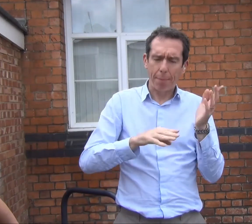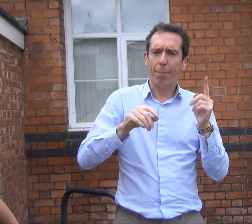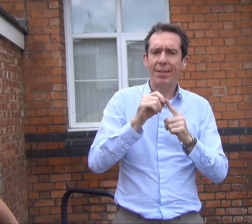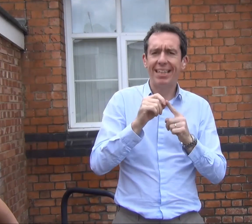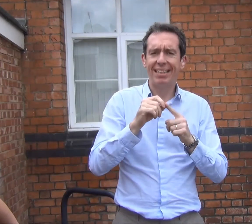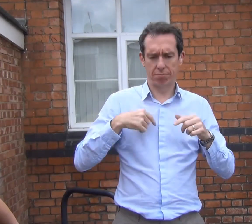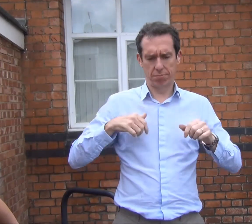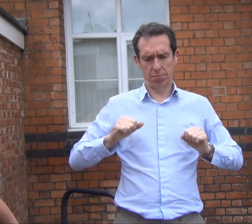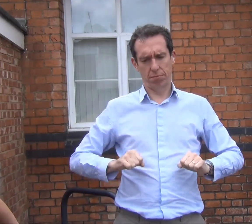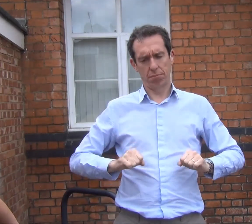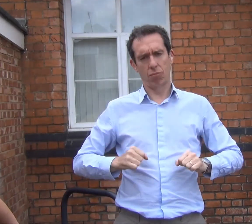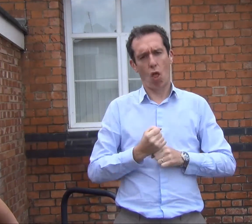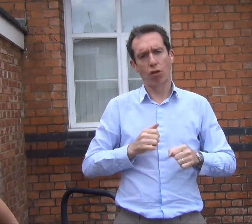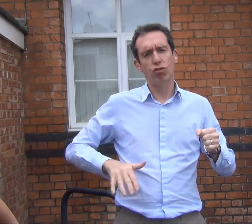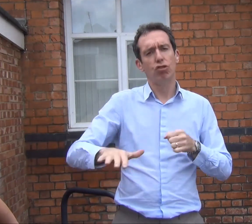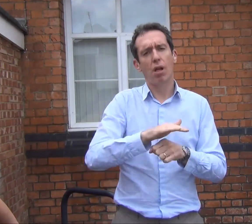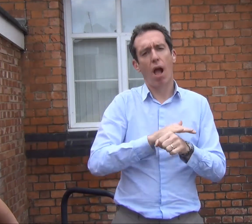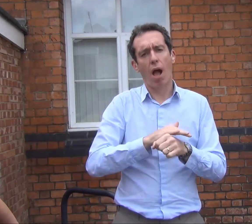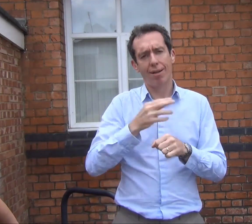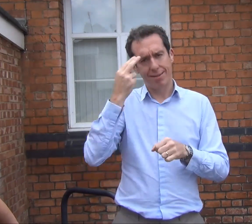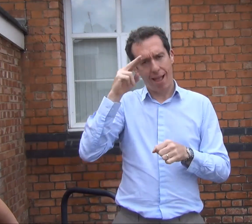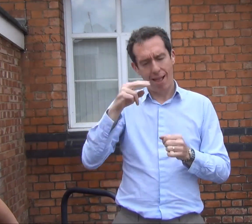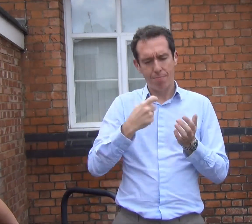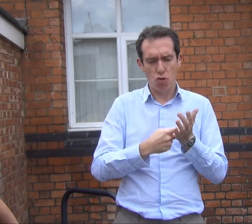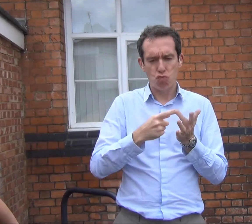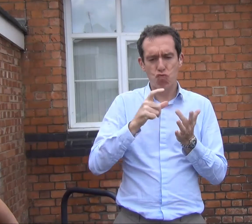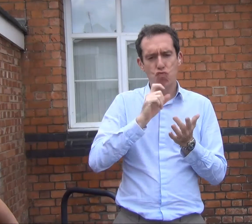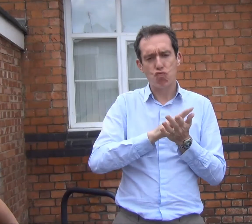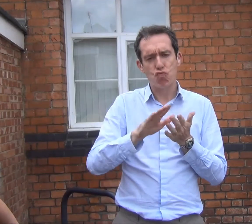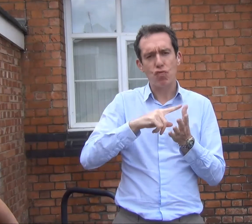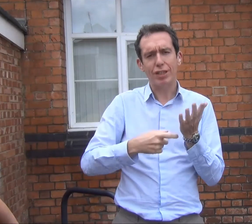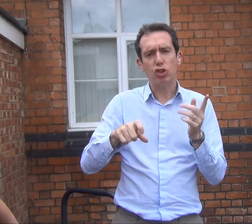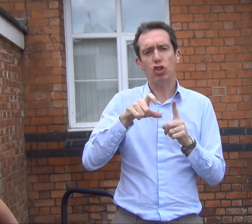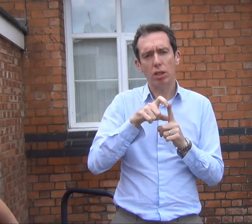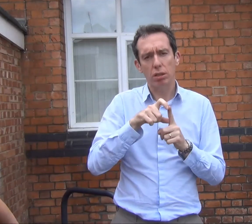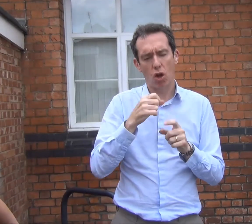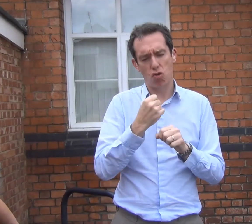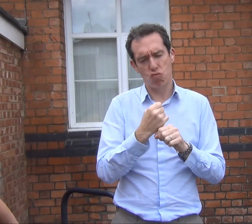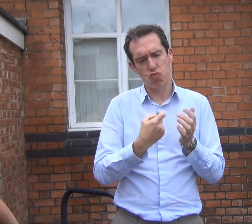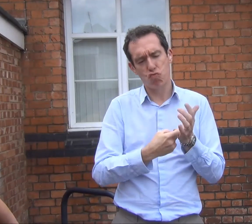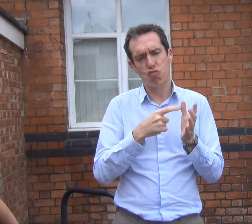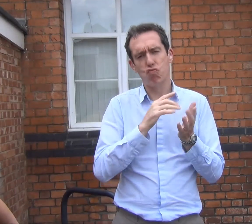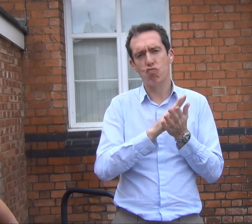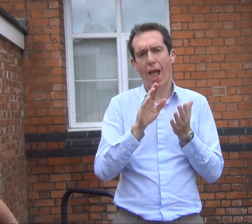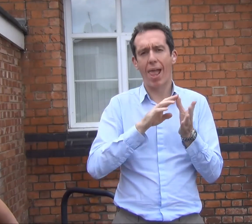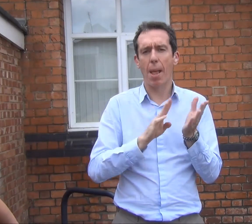Are you aware of the MP, here in Gloucestershire? His name is Richard Graham.